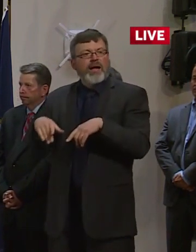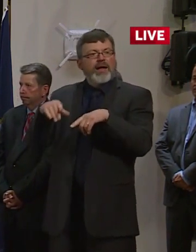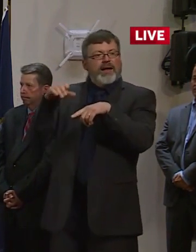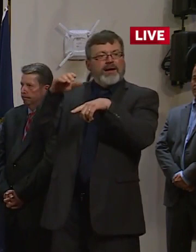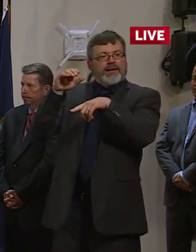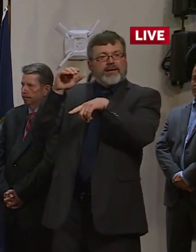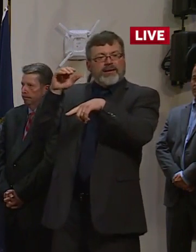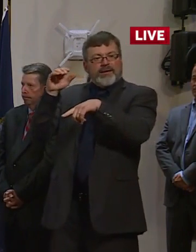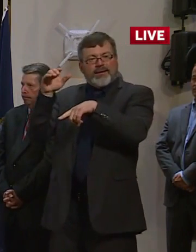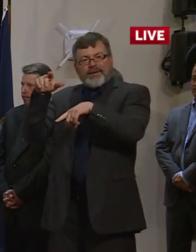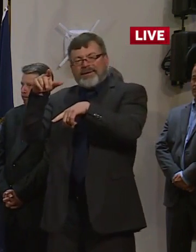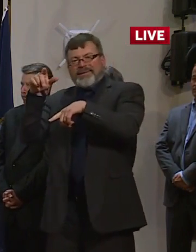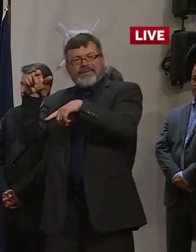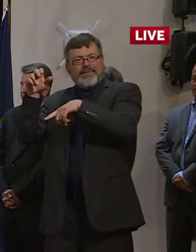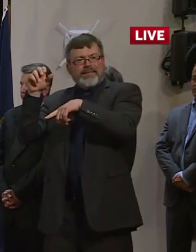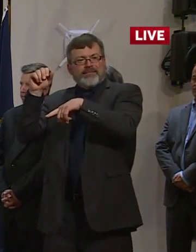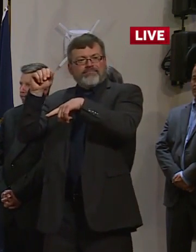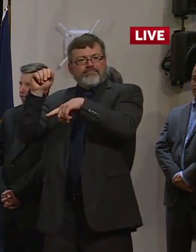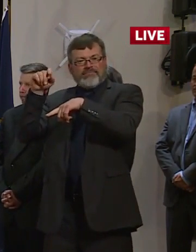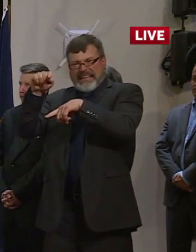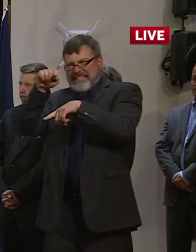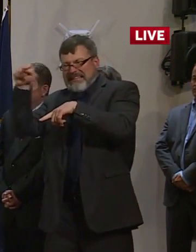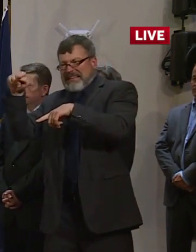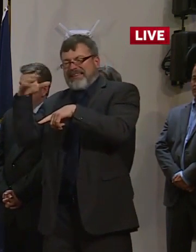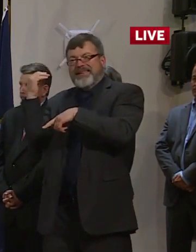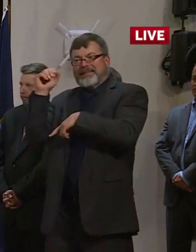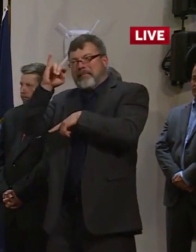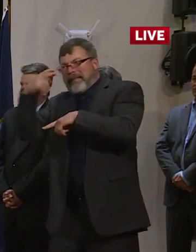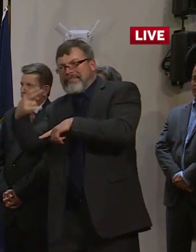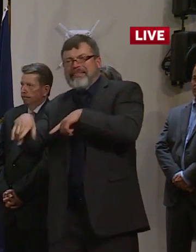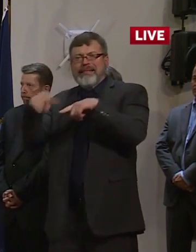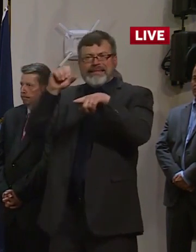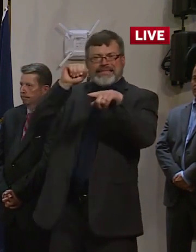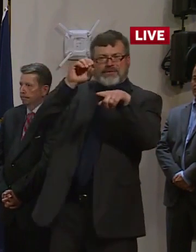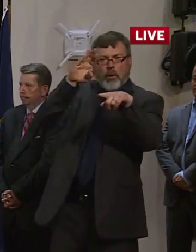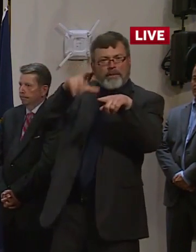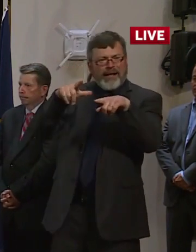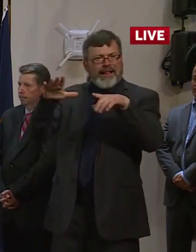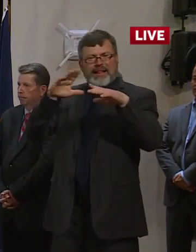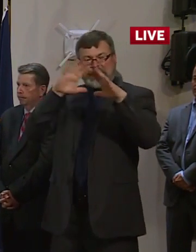OUR SEASONED LEADERS LIKE SECRETARY SMITH, DEPUTY